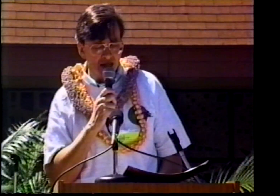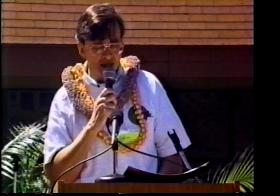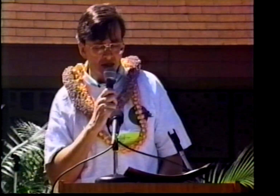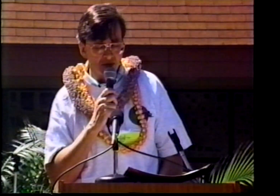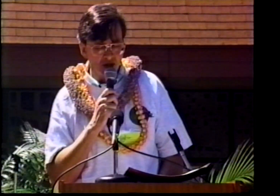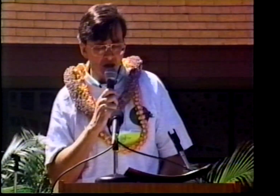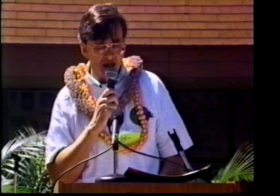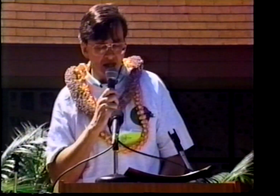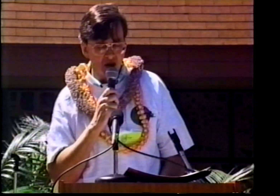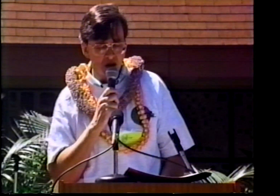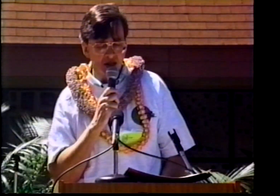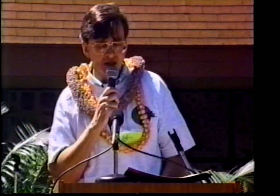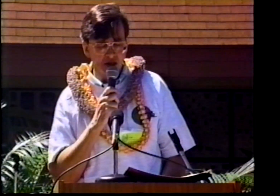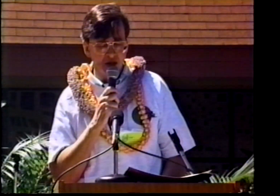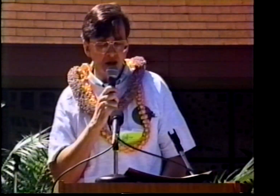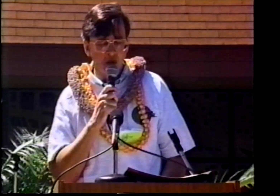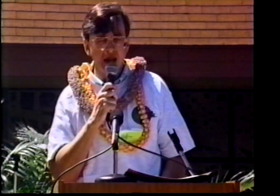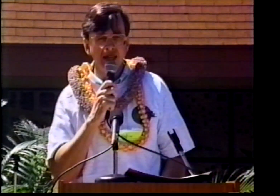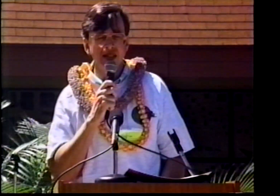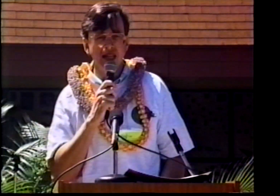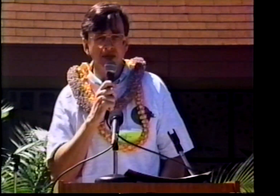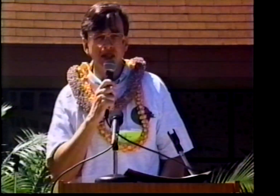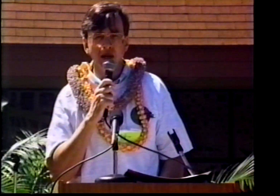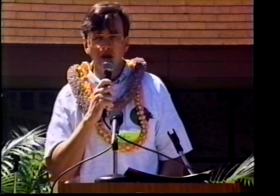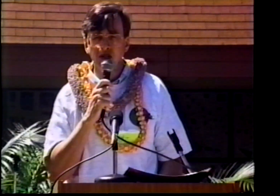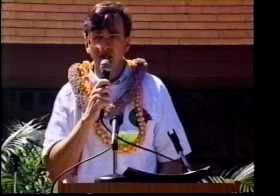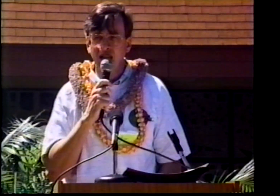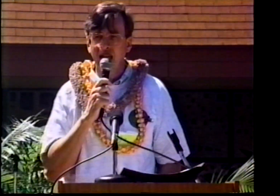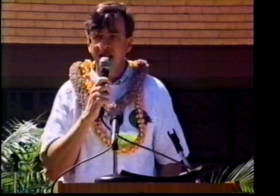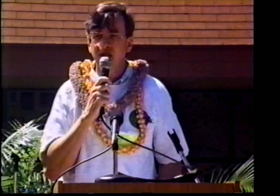It is officially August 3 Hawaii’s Deaf Celebration Day.